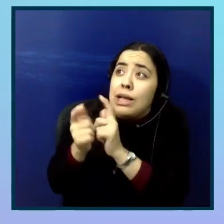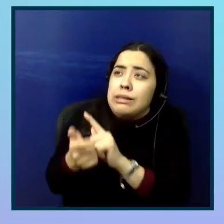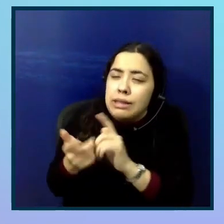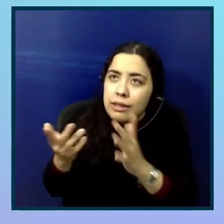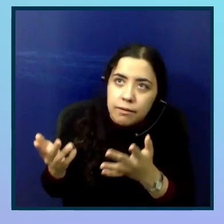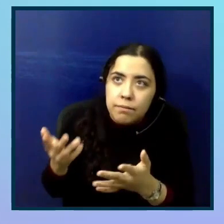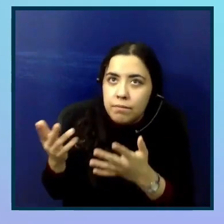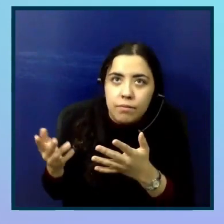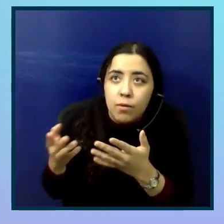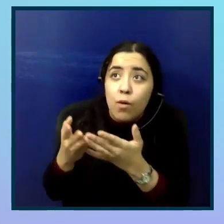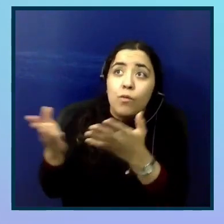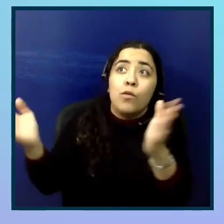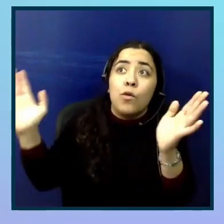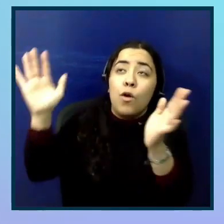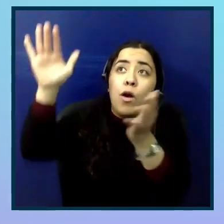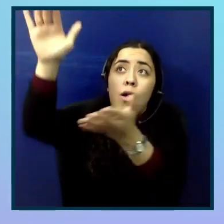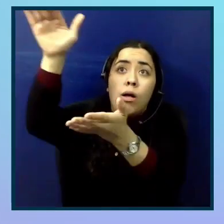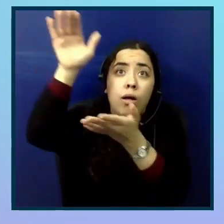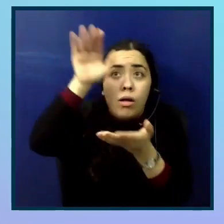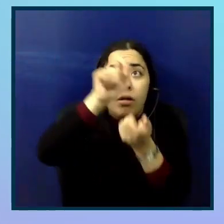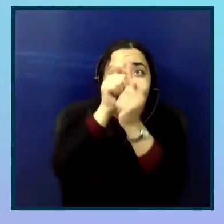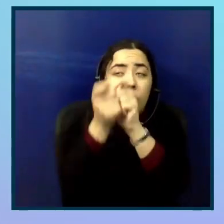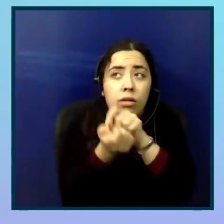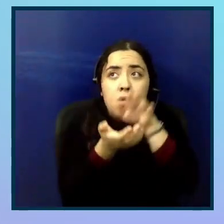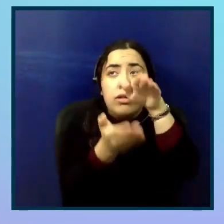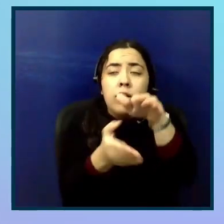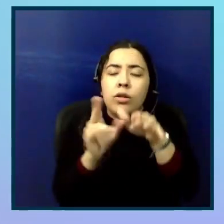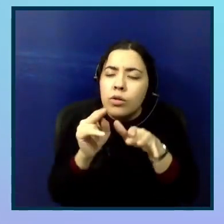It's just like the parts of WCAG that we think are relevant